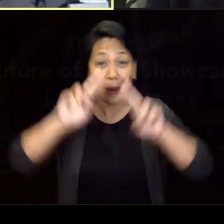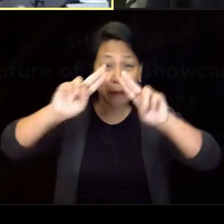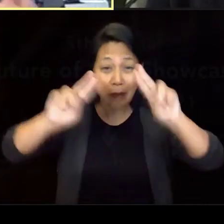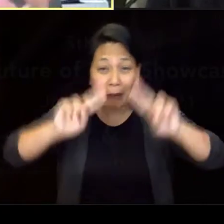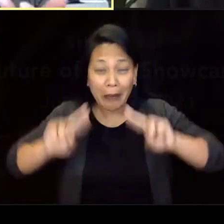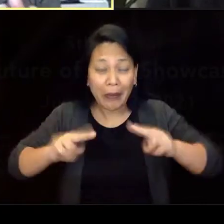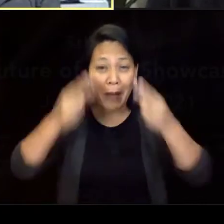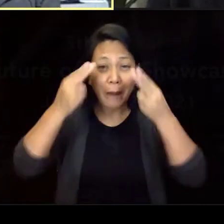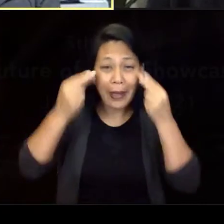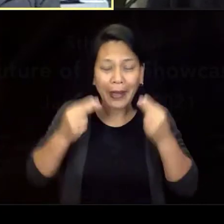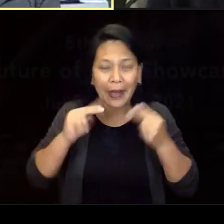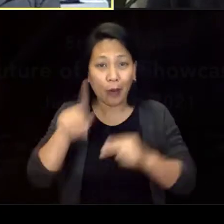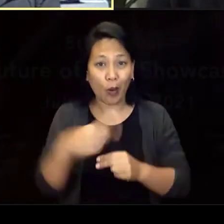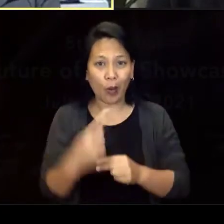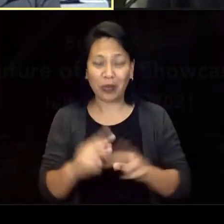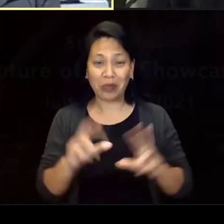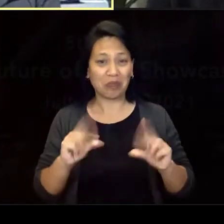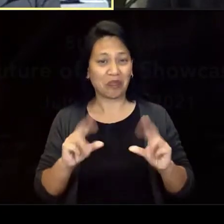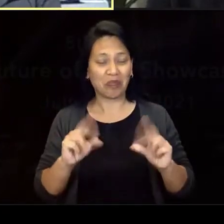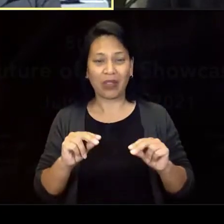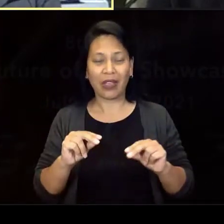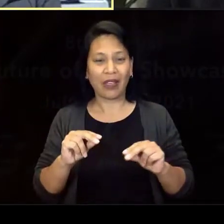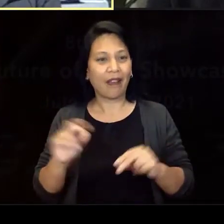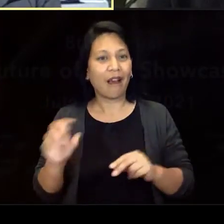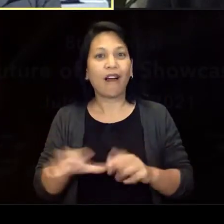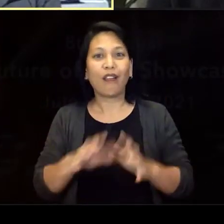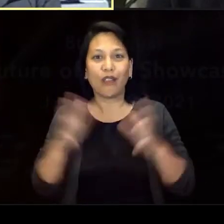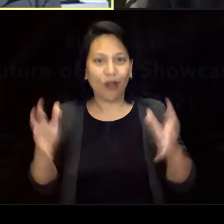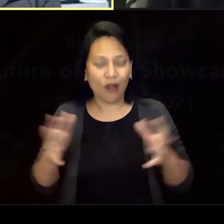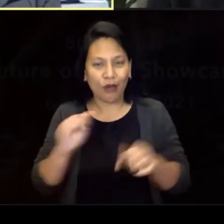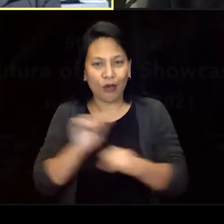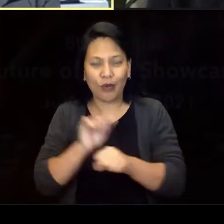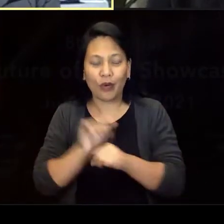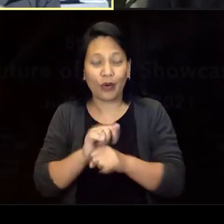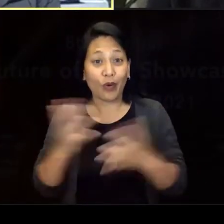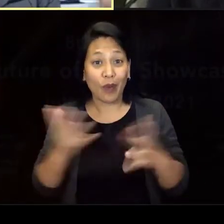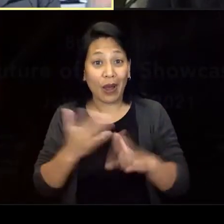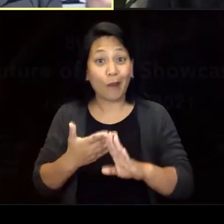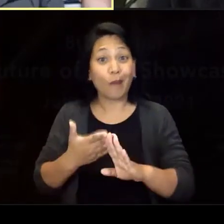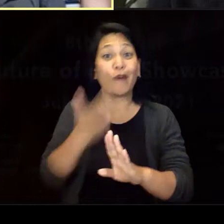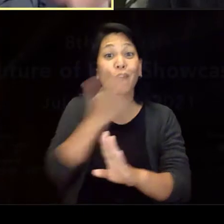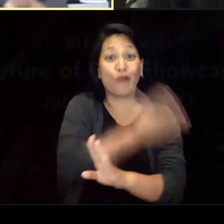A lot of it is actually in the prep work, like